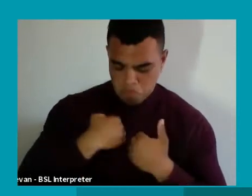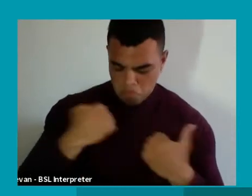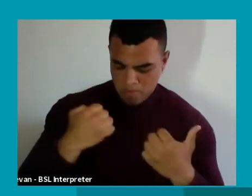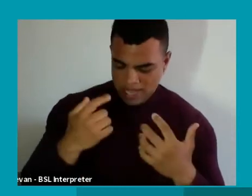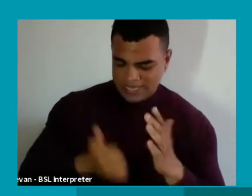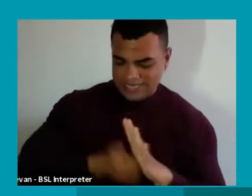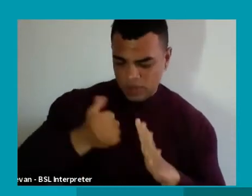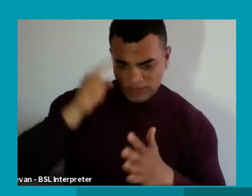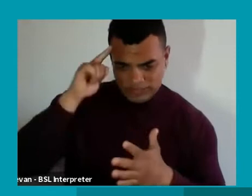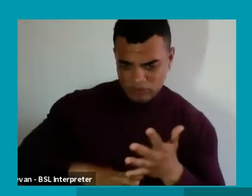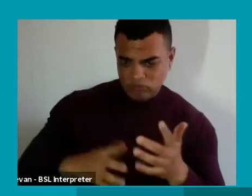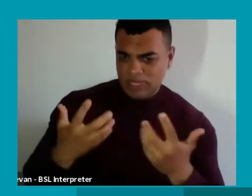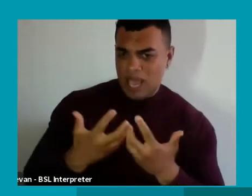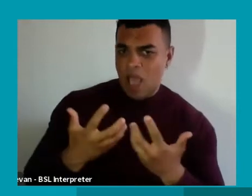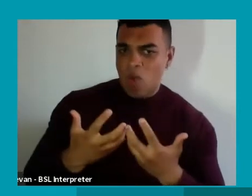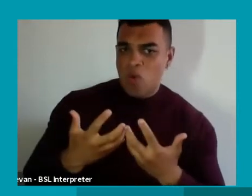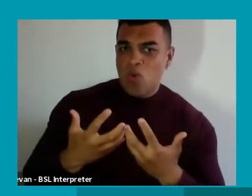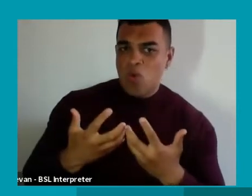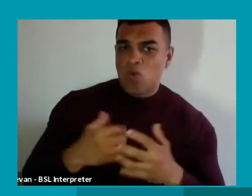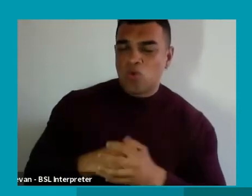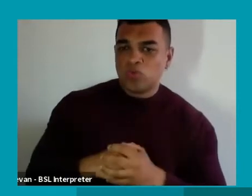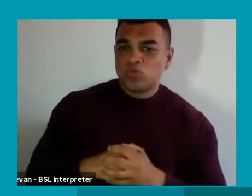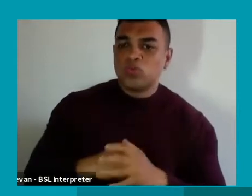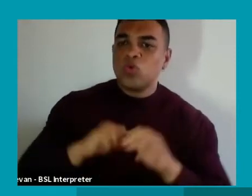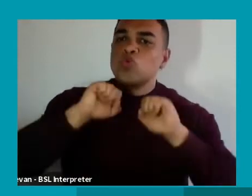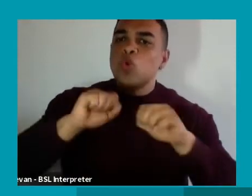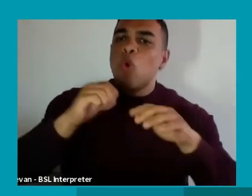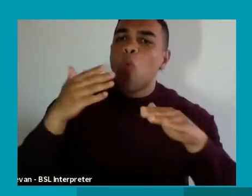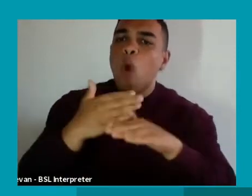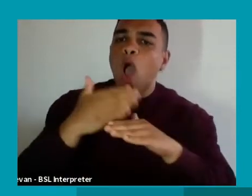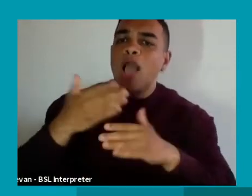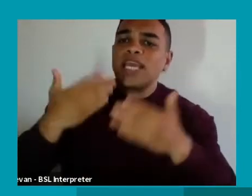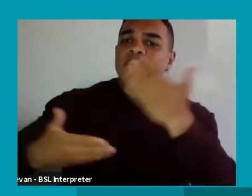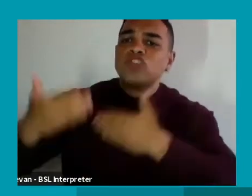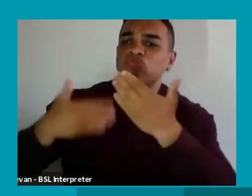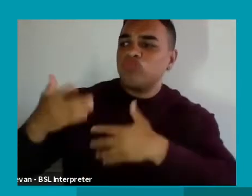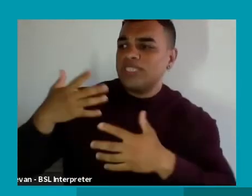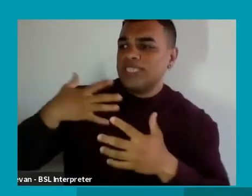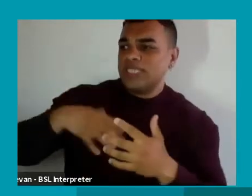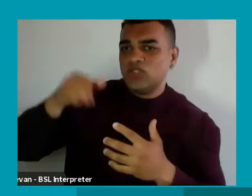You need to explore your work history and it can be hard to think back about, to the things that you've done in the past.